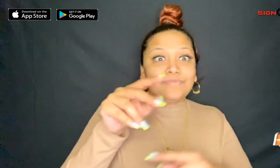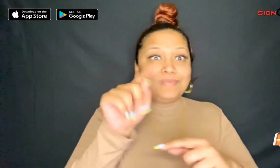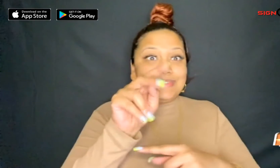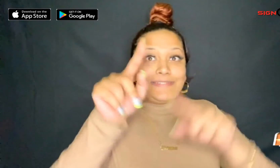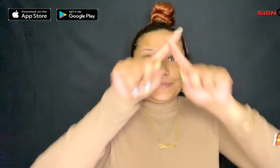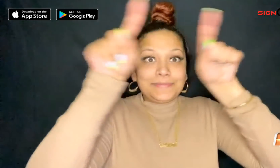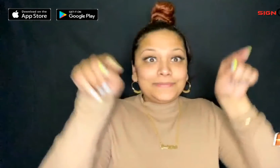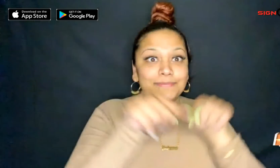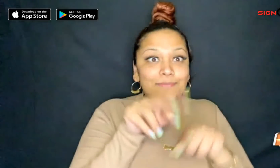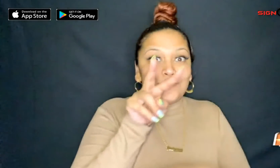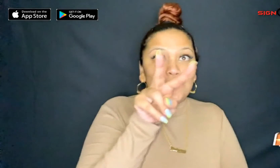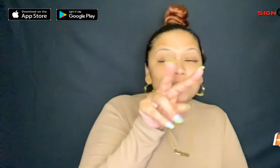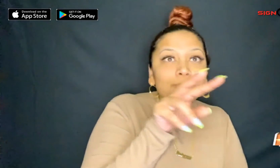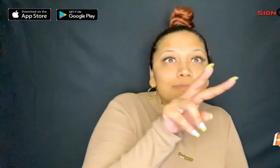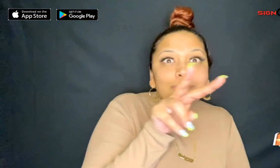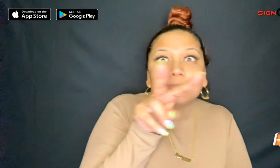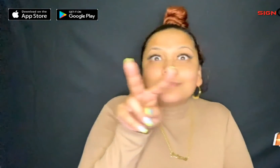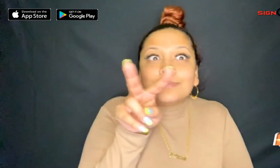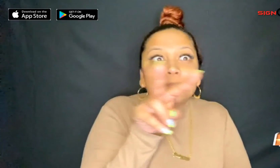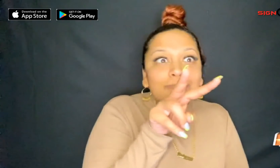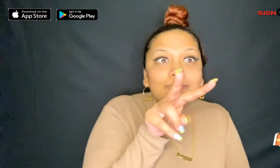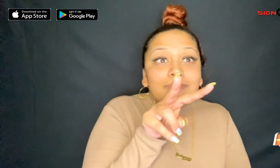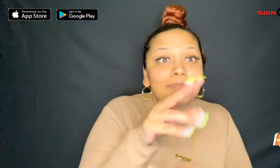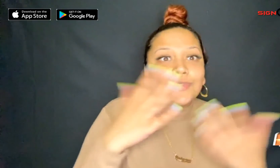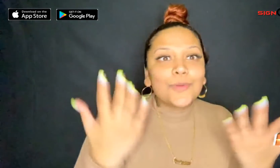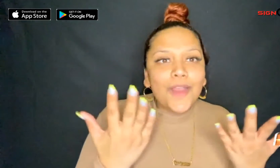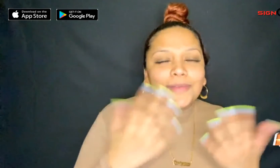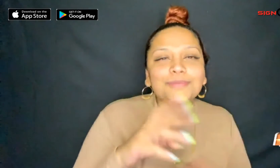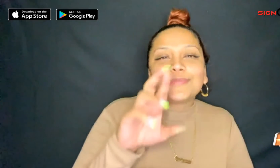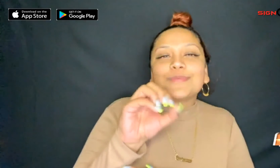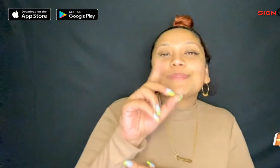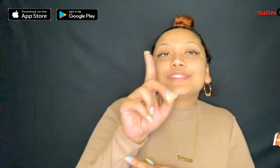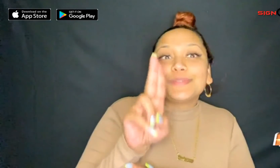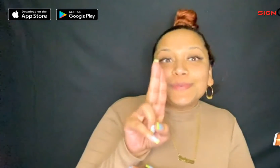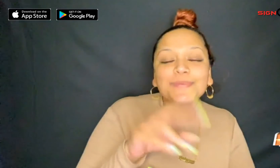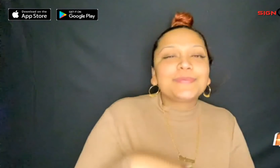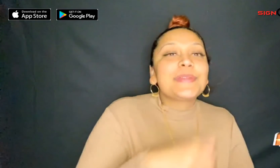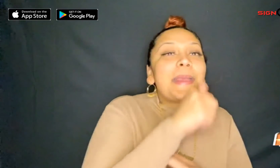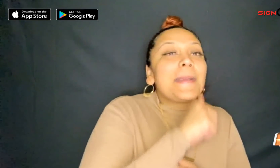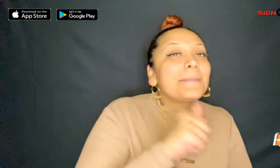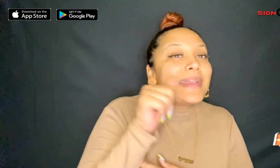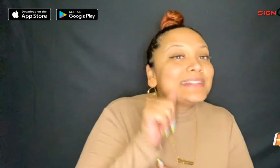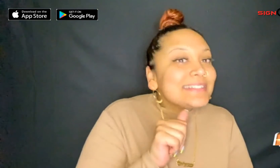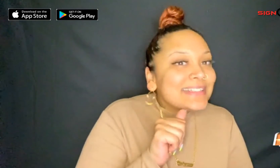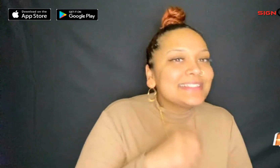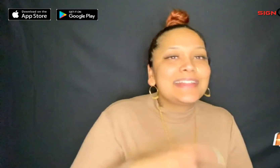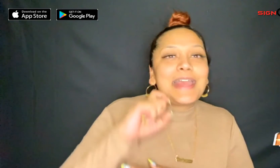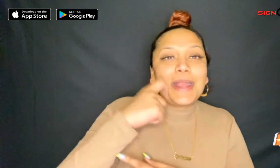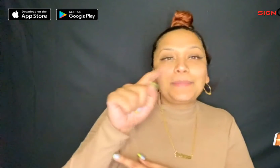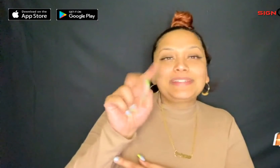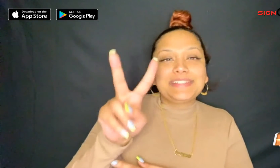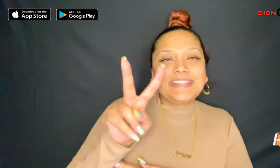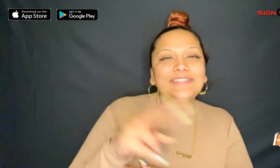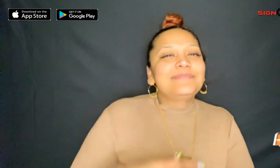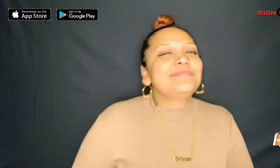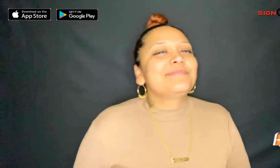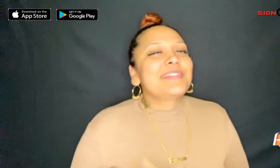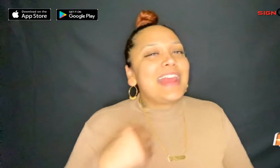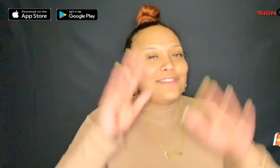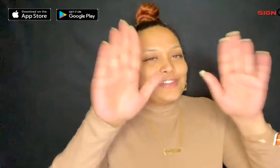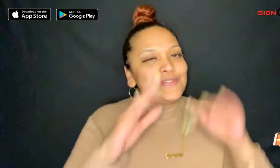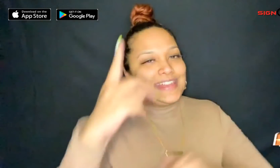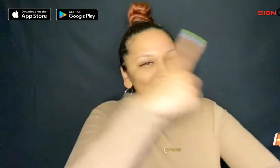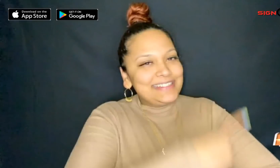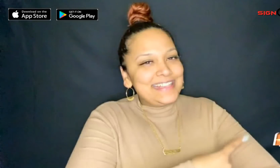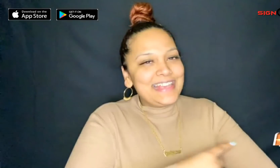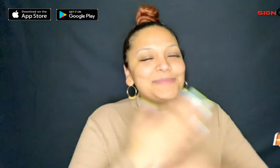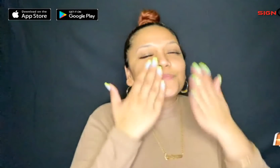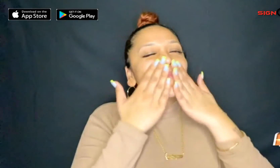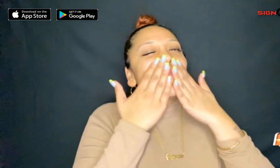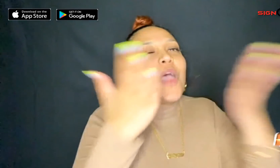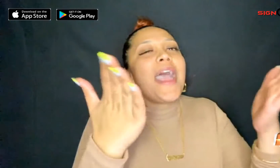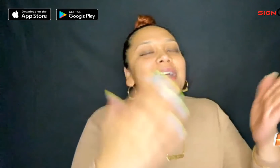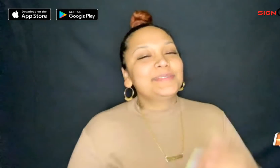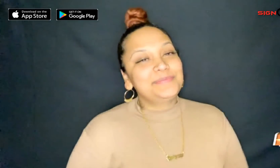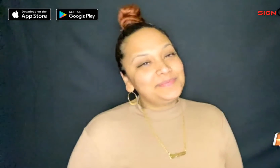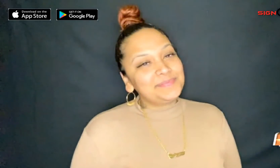store and you can also watch on television on Roku Amazon and Apple TV have a great day